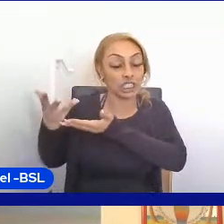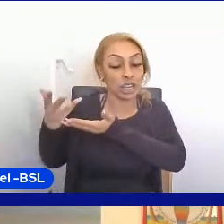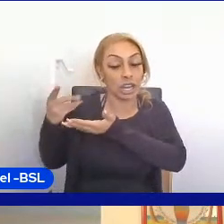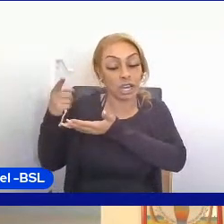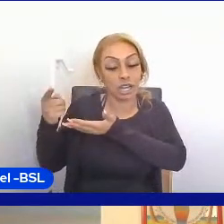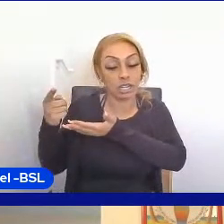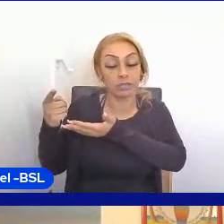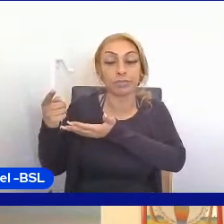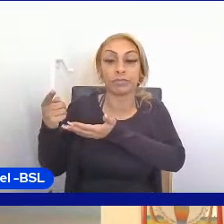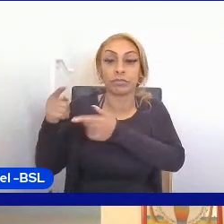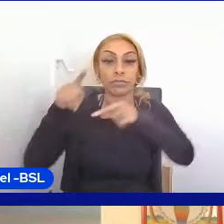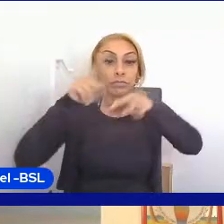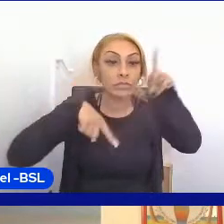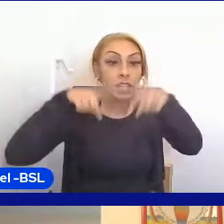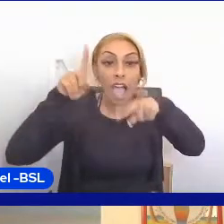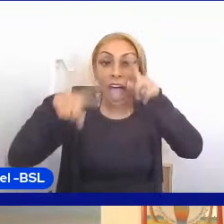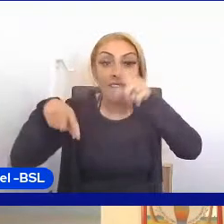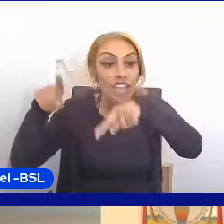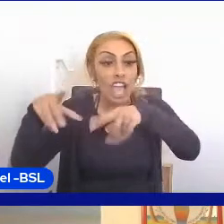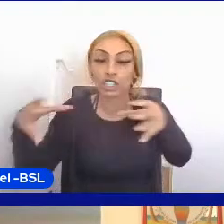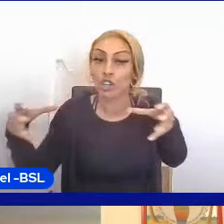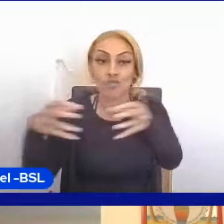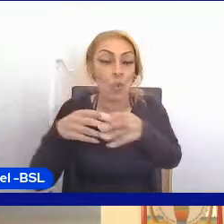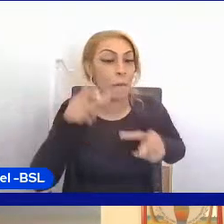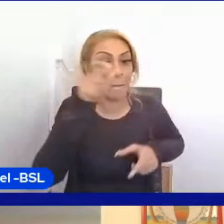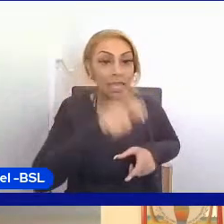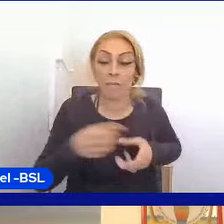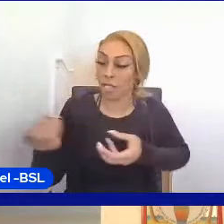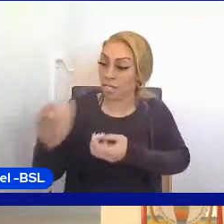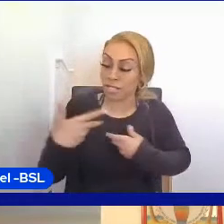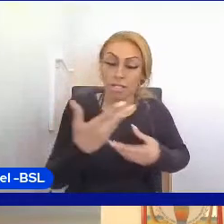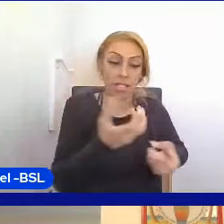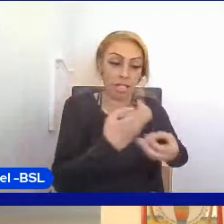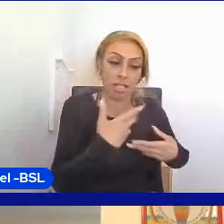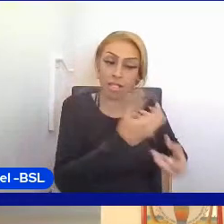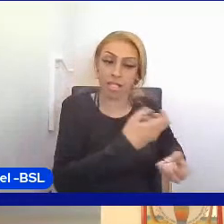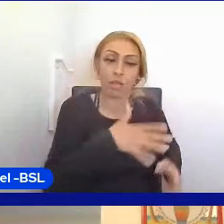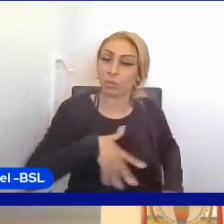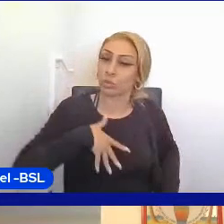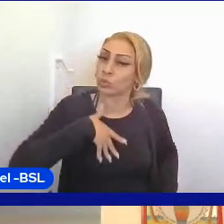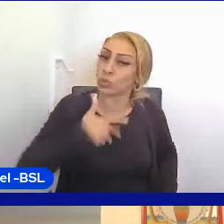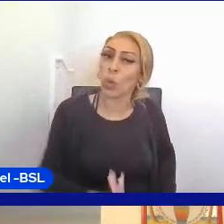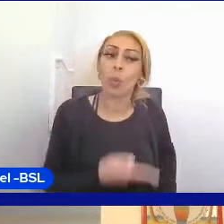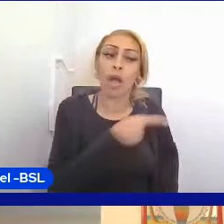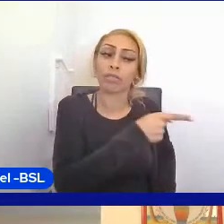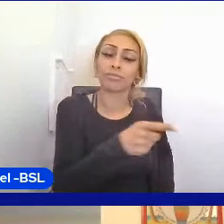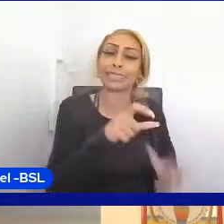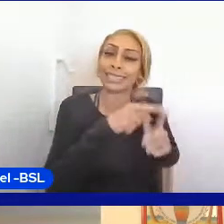Previously what we did, was we produced a map. The thing about the guided tour, if I did go